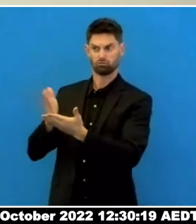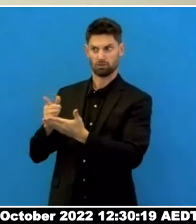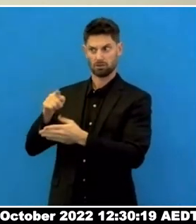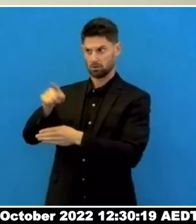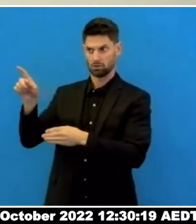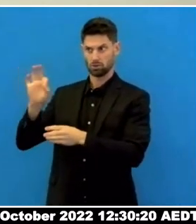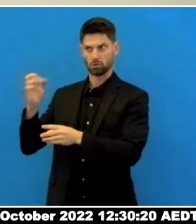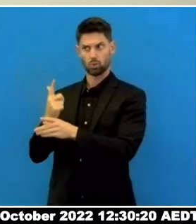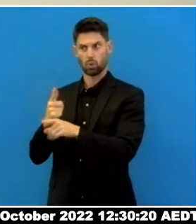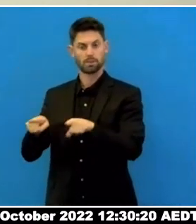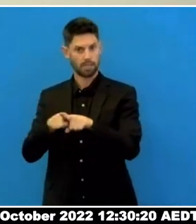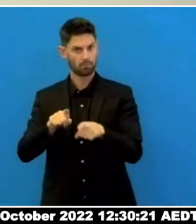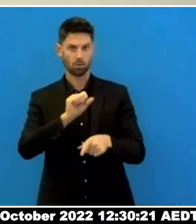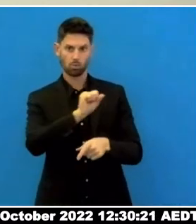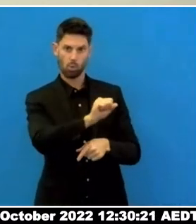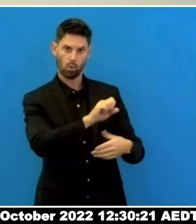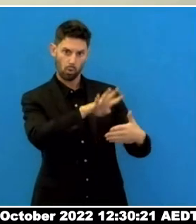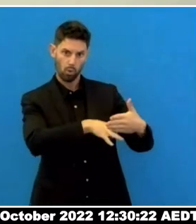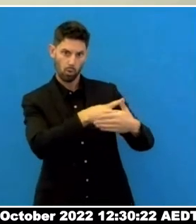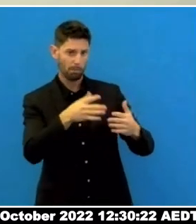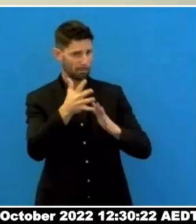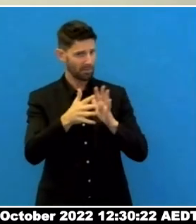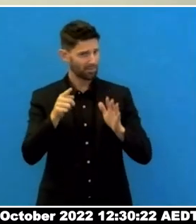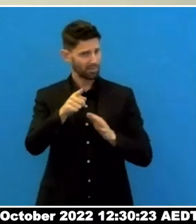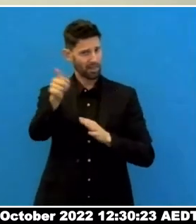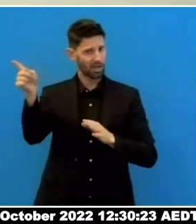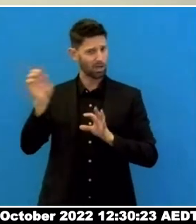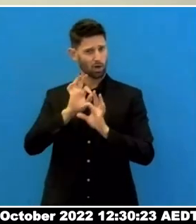in those systems about the long term impact of trauma